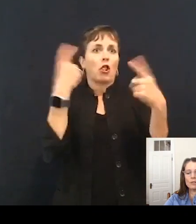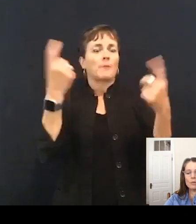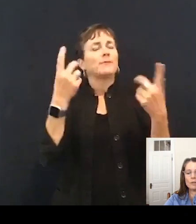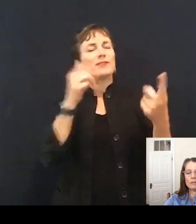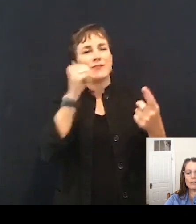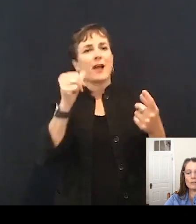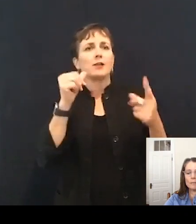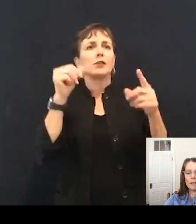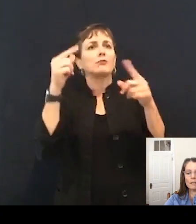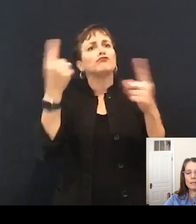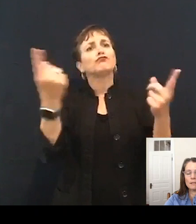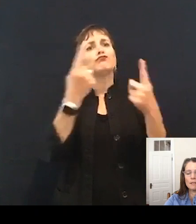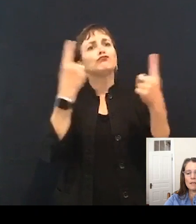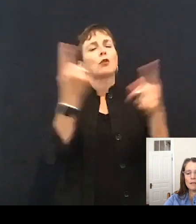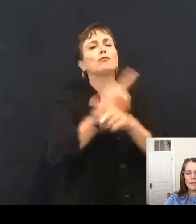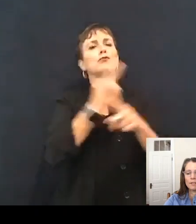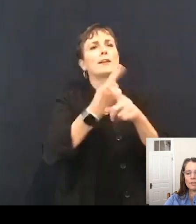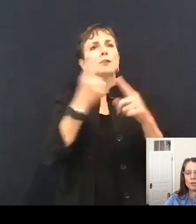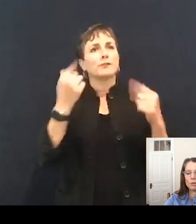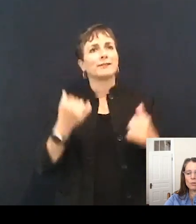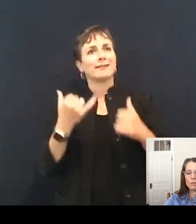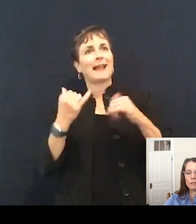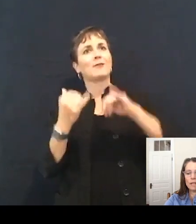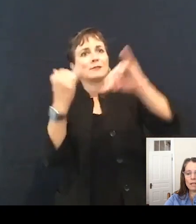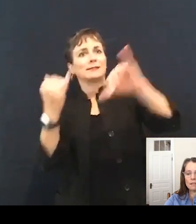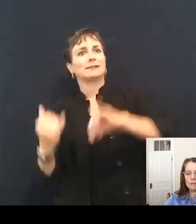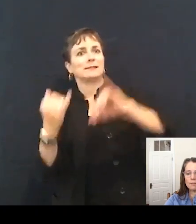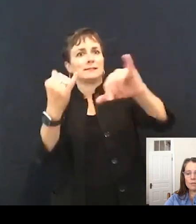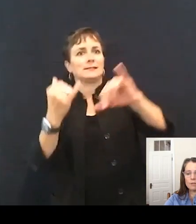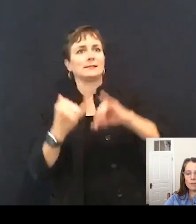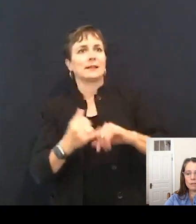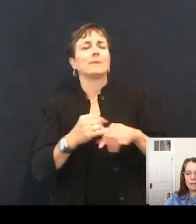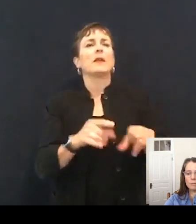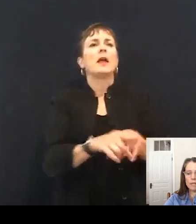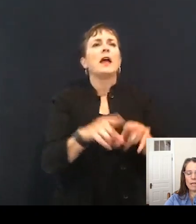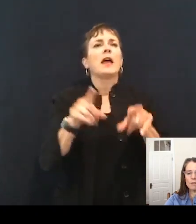USH1C mice that shows lots of circling behavior,